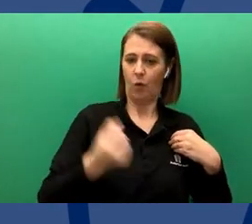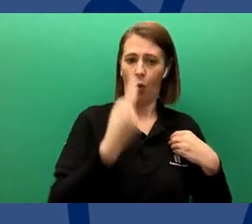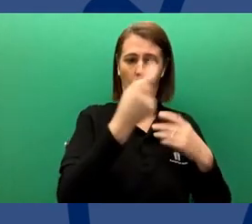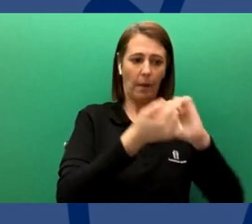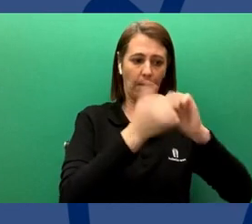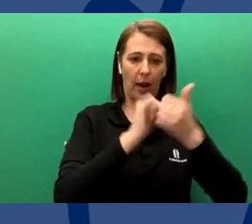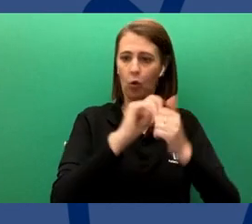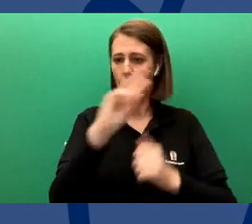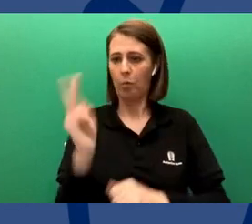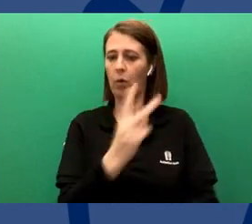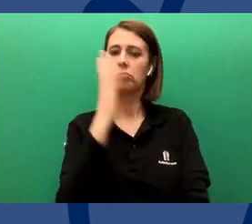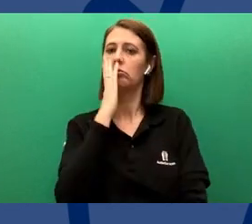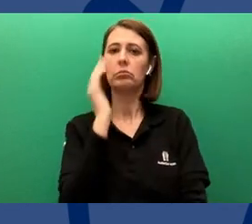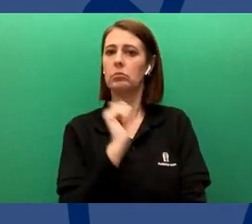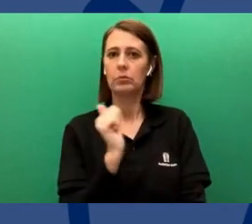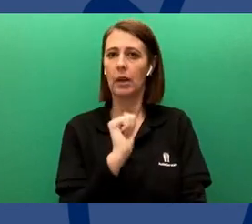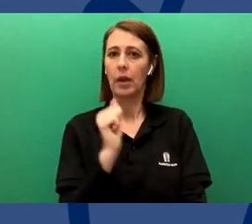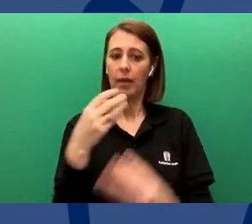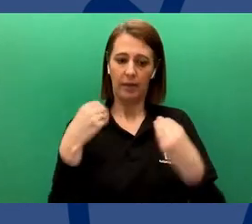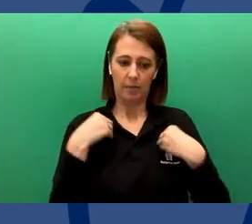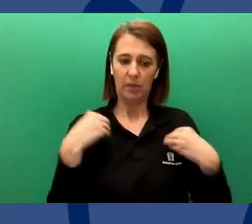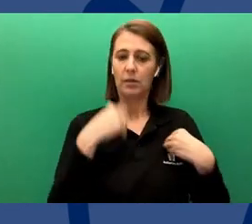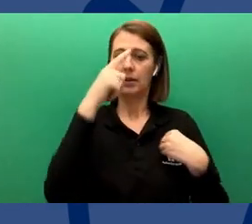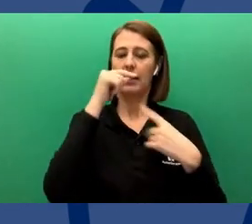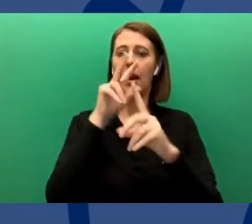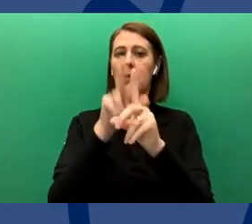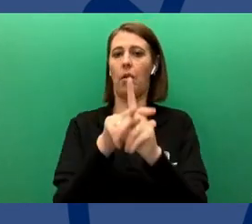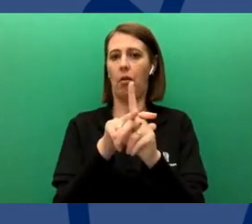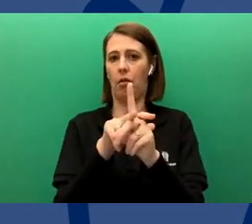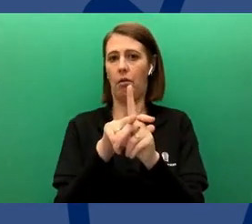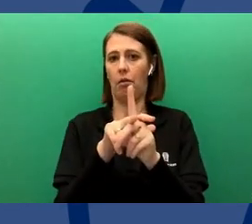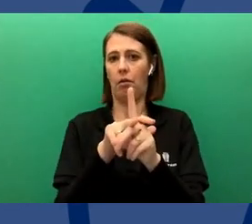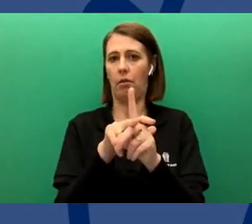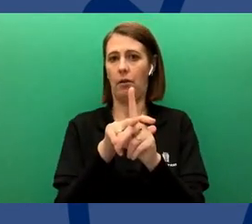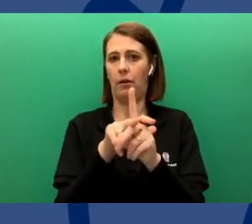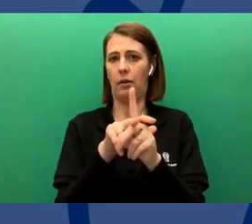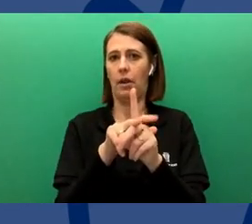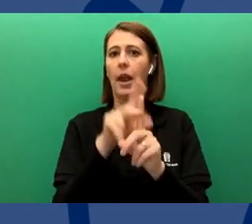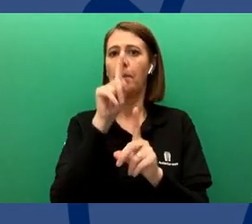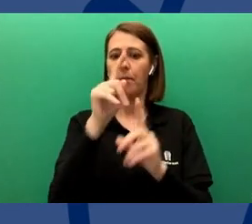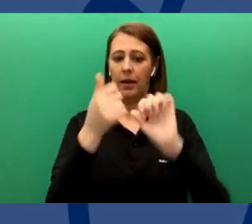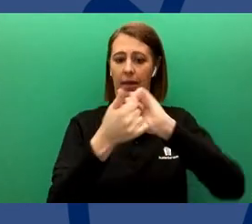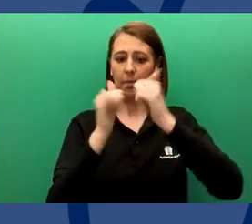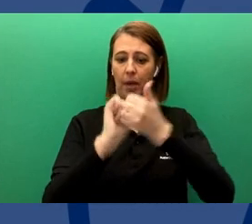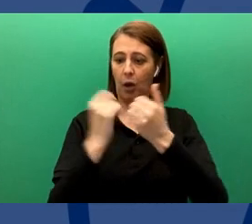business is eligible to apply but the partner whose income source it is can't apply for